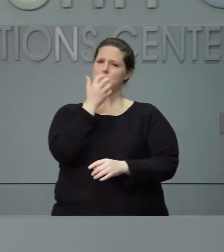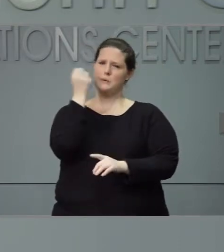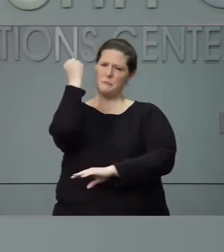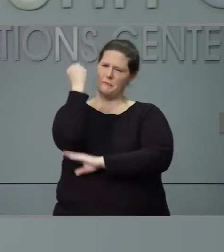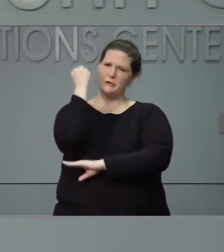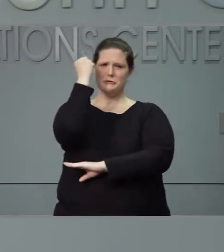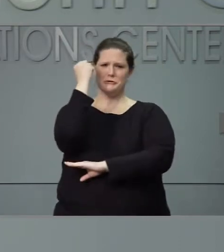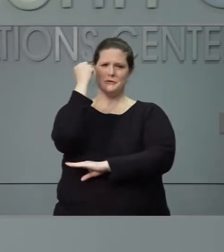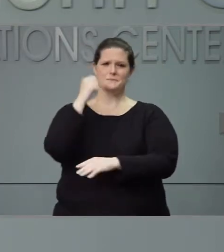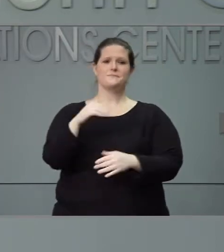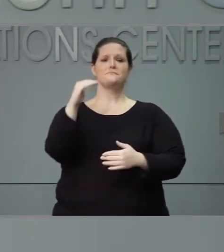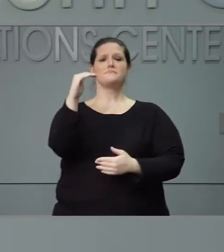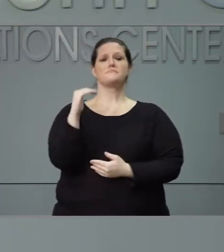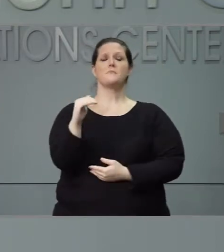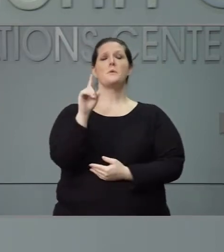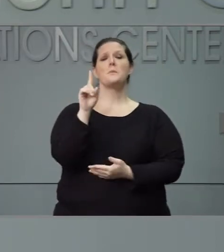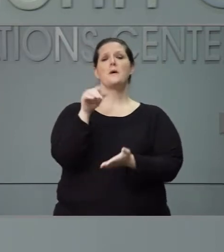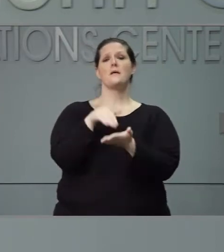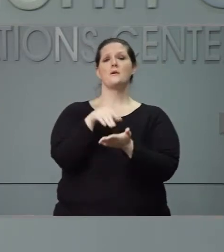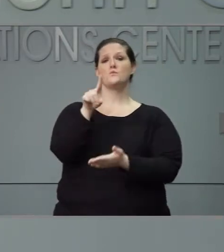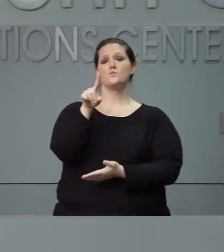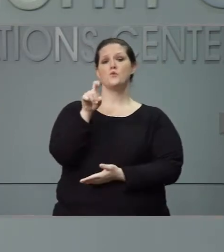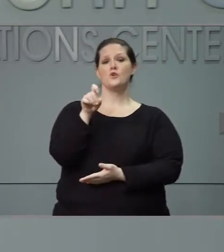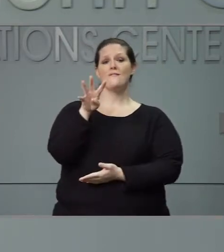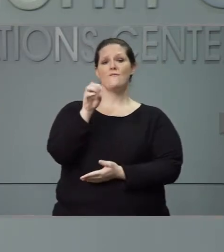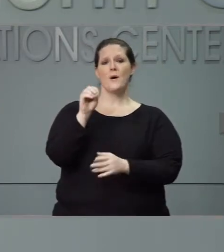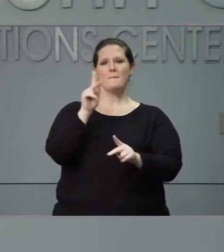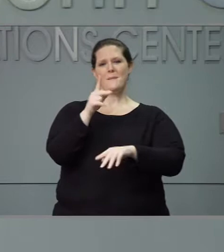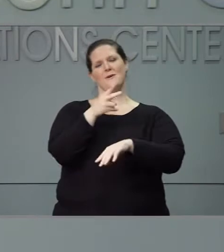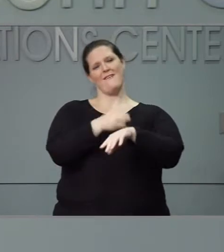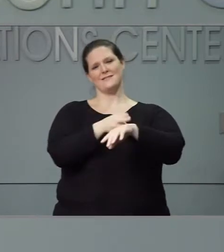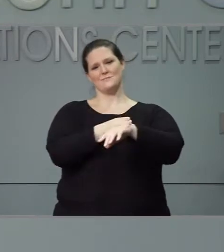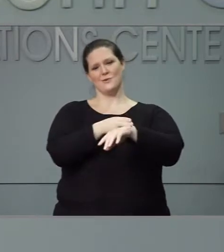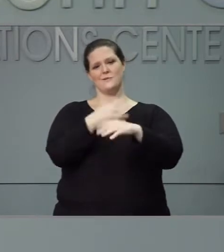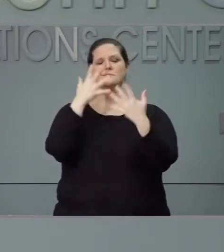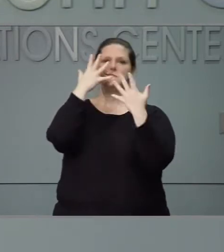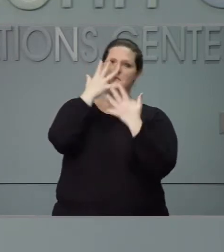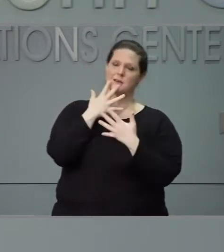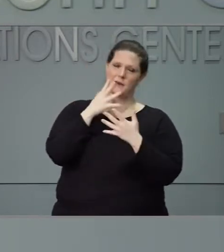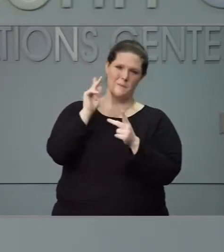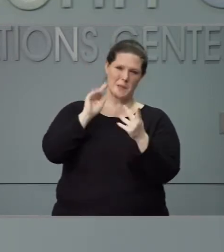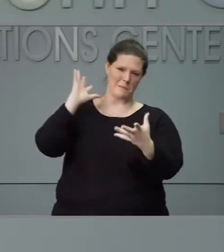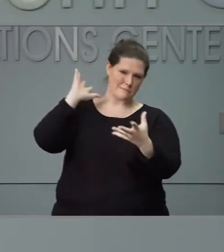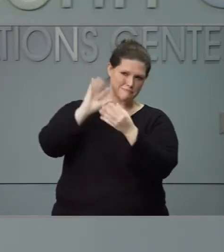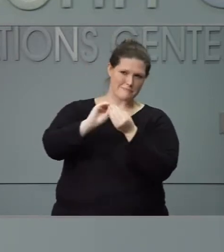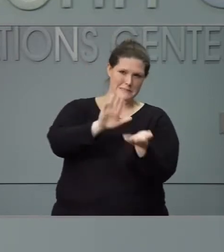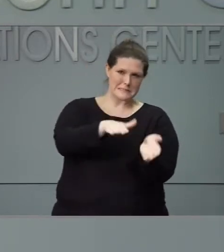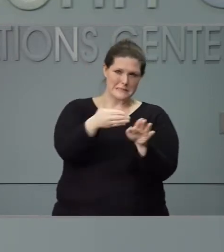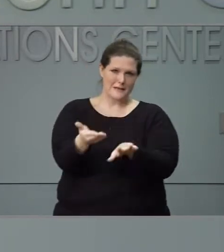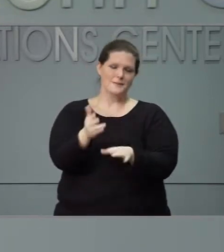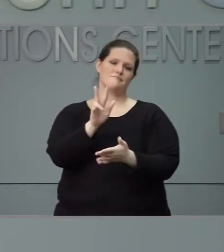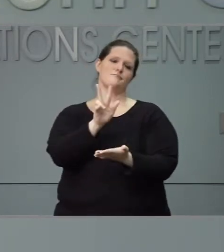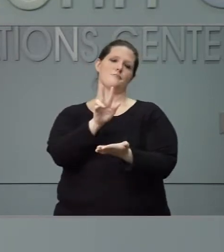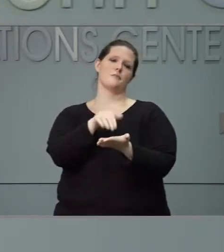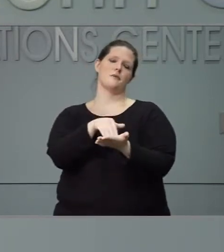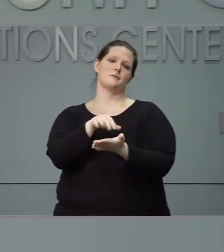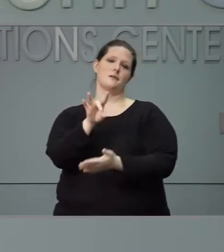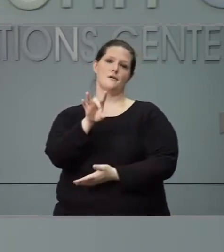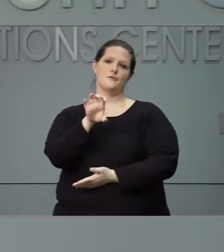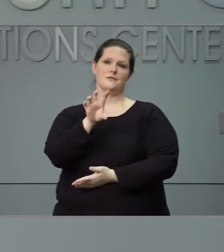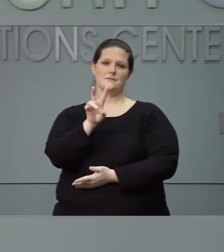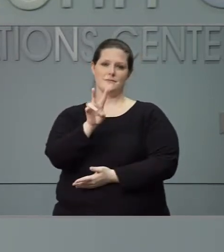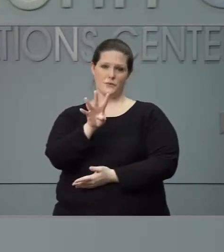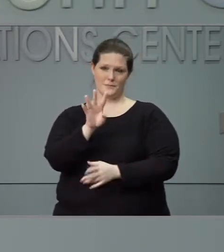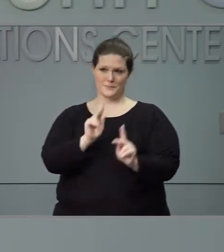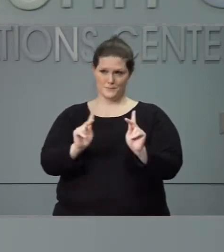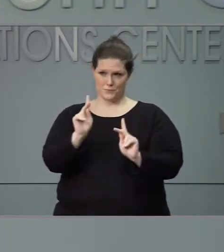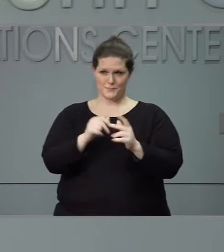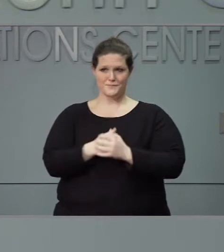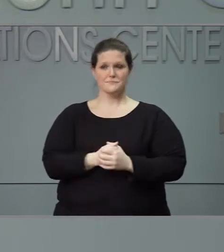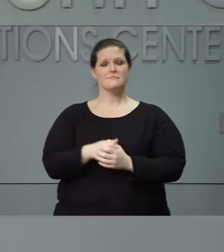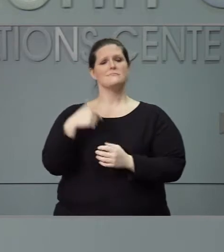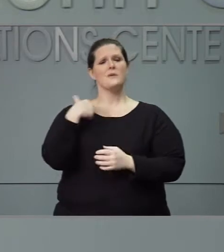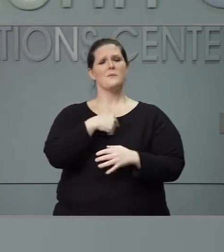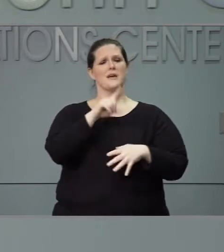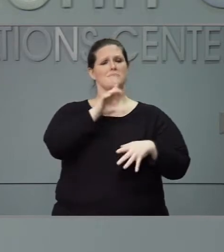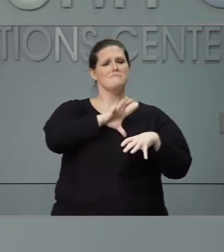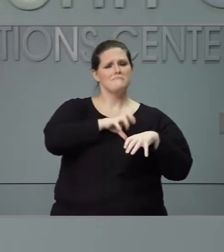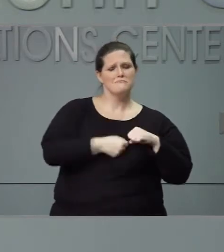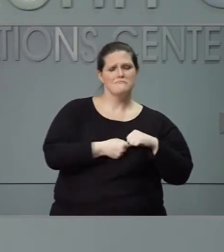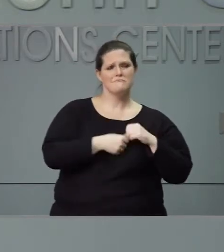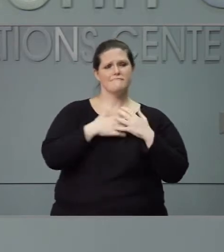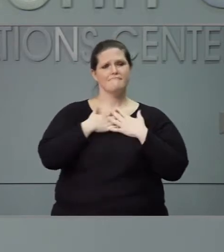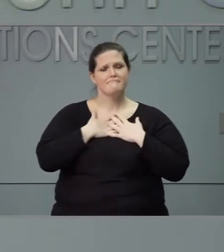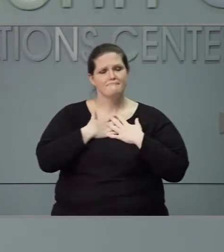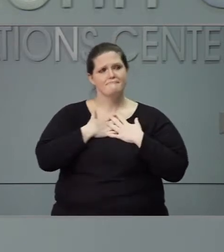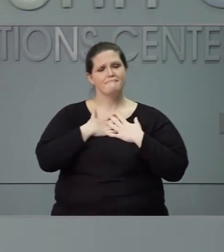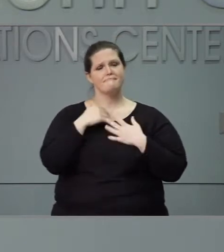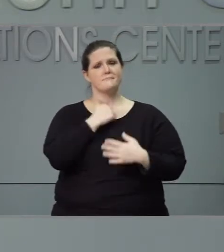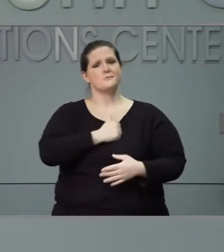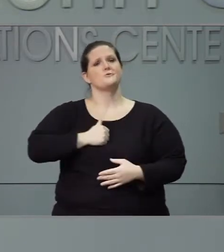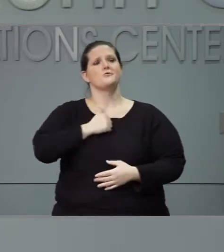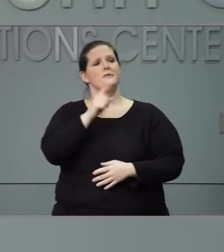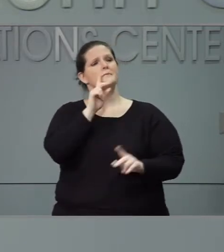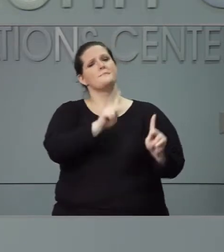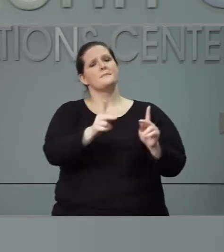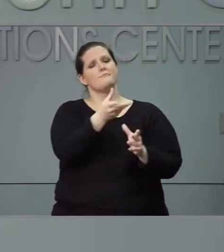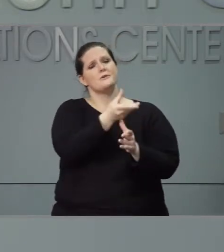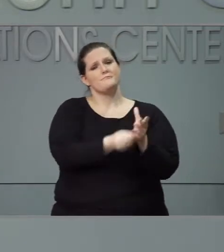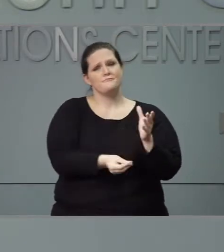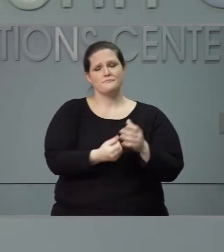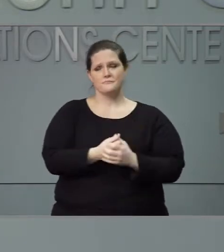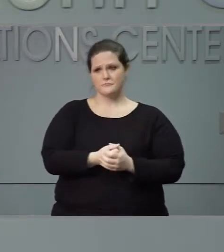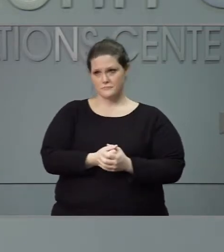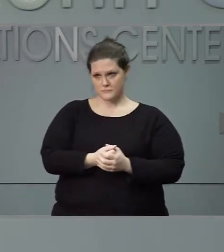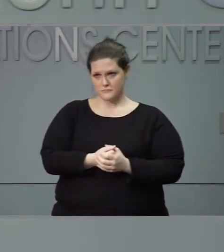ELECCIONES 2020. UNC-TV, PRESENTAMOS AL GOBERNADOR FOREST